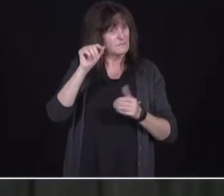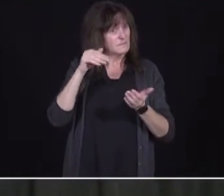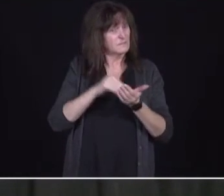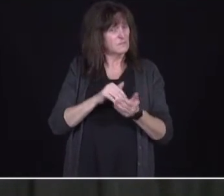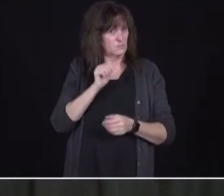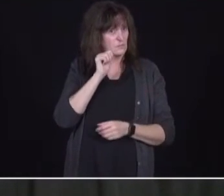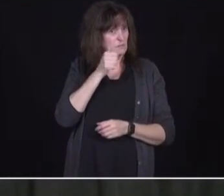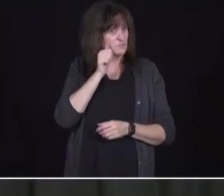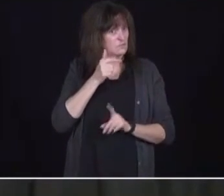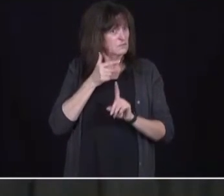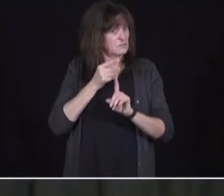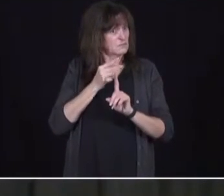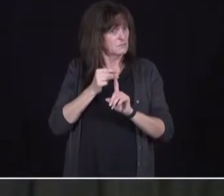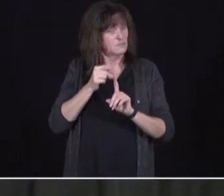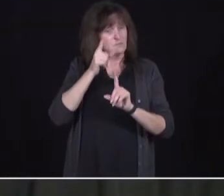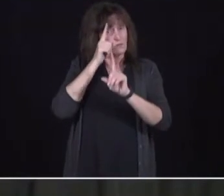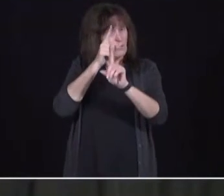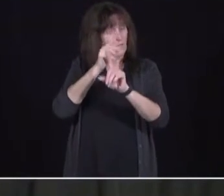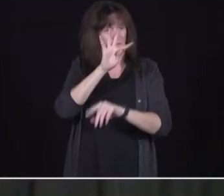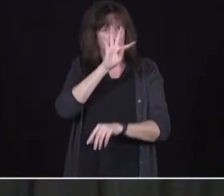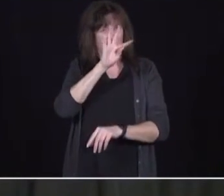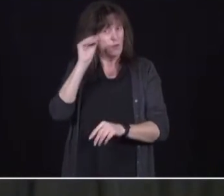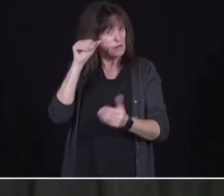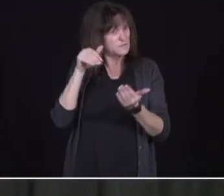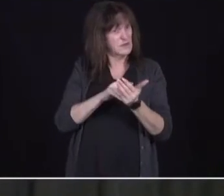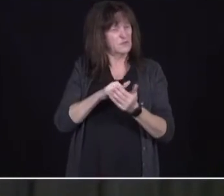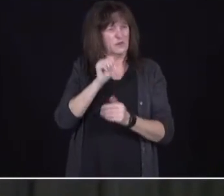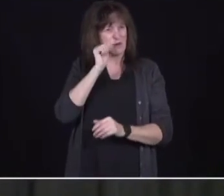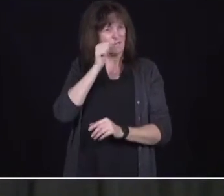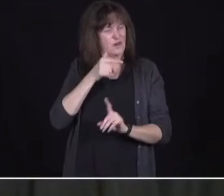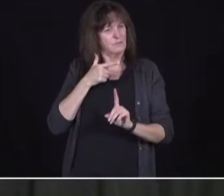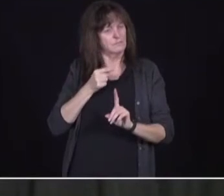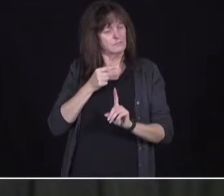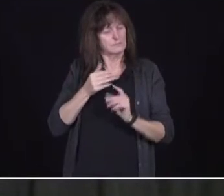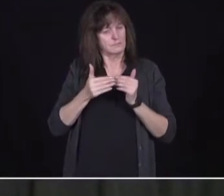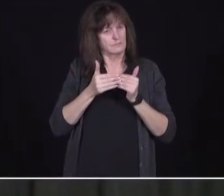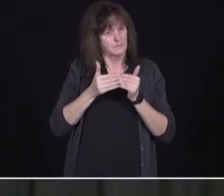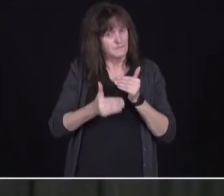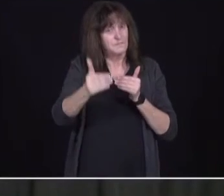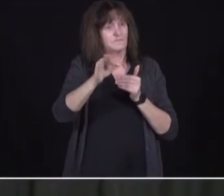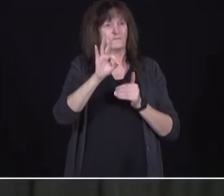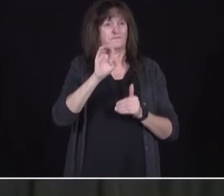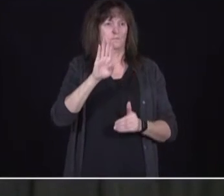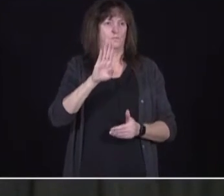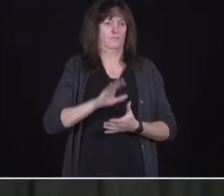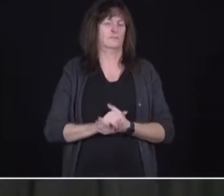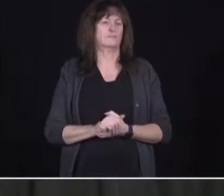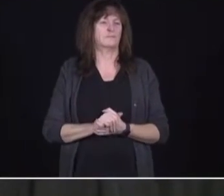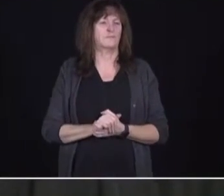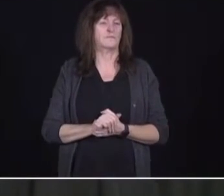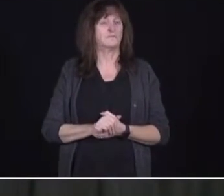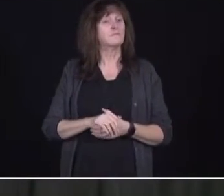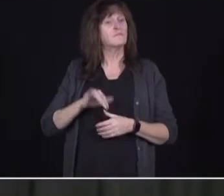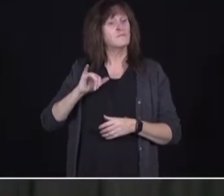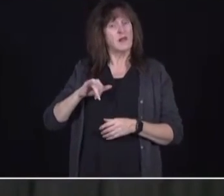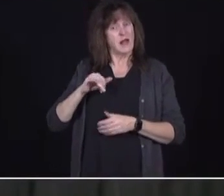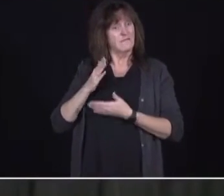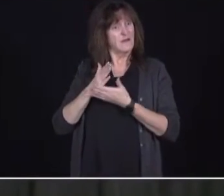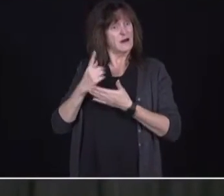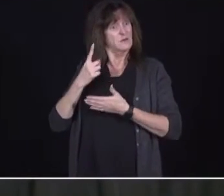our way up to 40,000 a day by February. While phase 1 of our rollout plan is well in hand, thanks